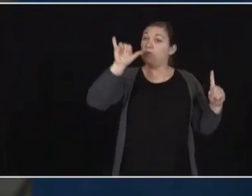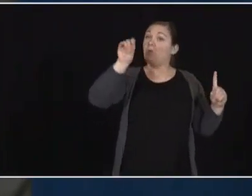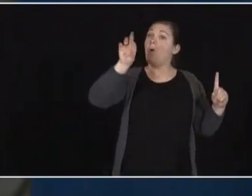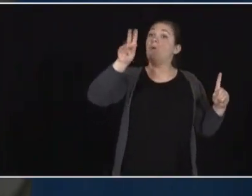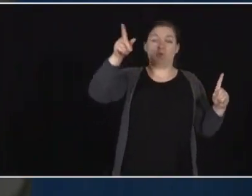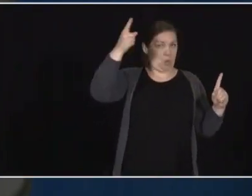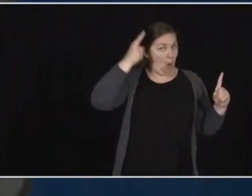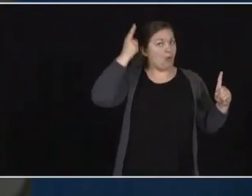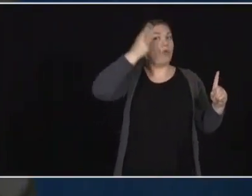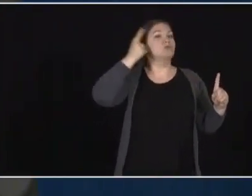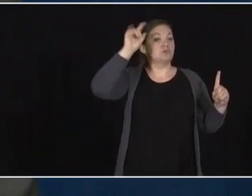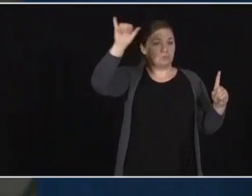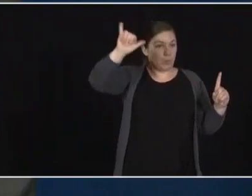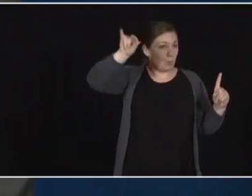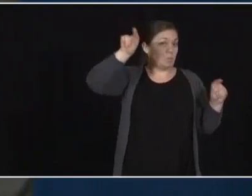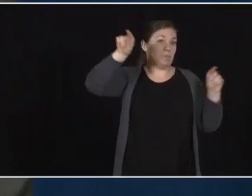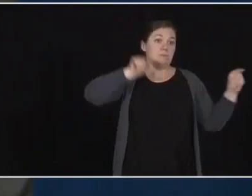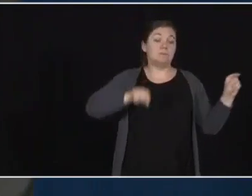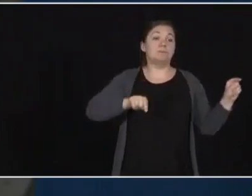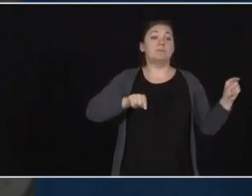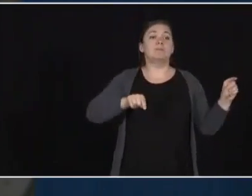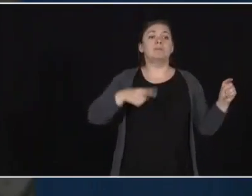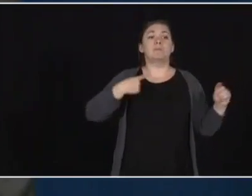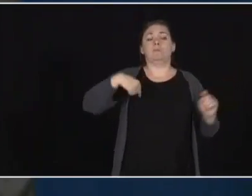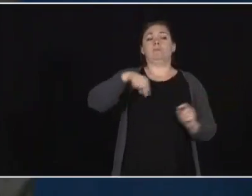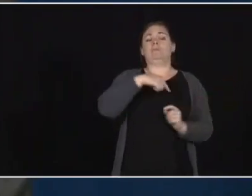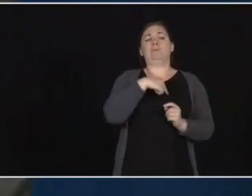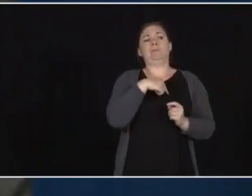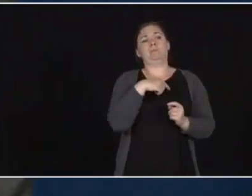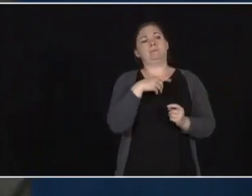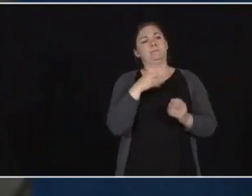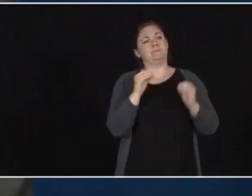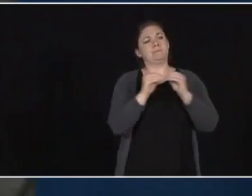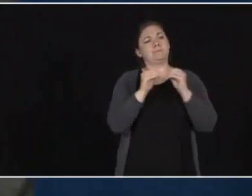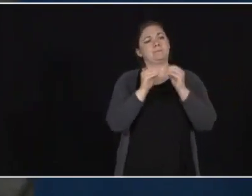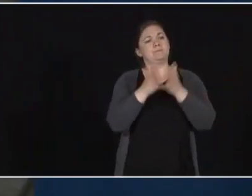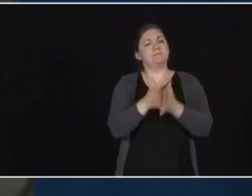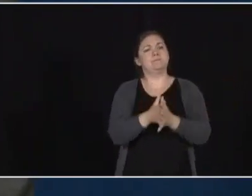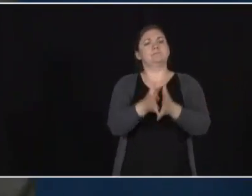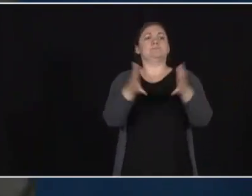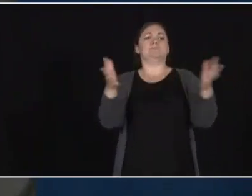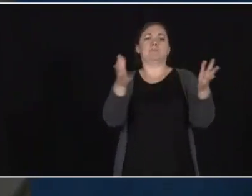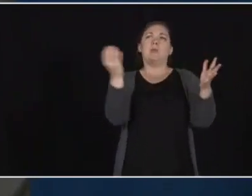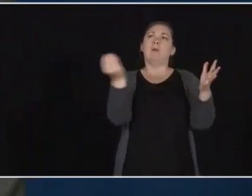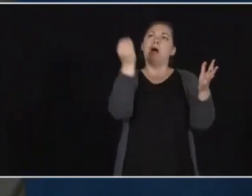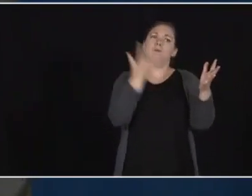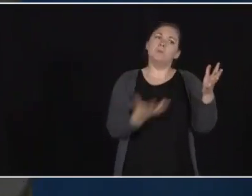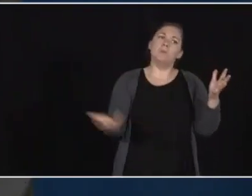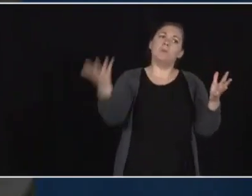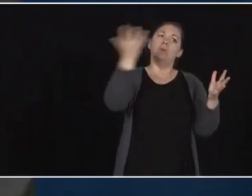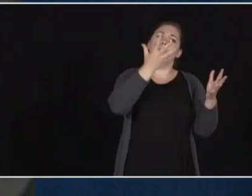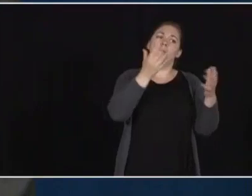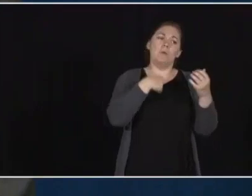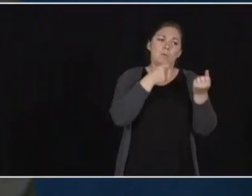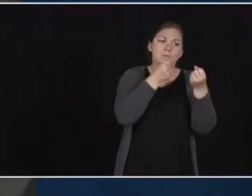PL is been taken that way you work is been doing work in that way and what we're doing from a broader perspective is providing additional